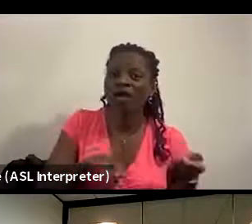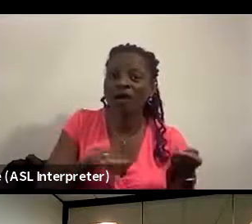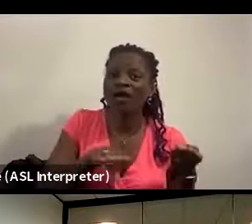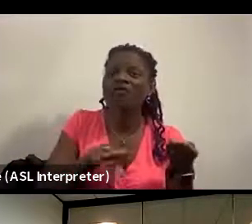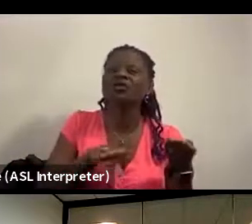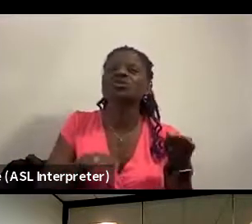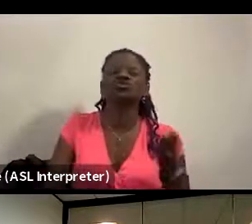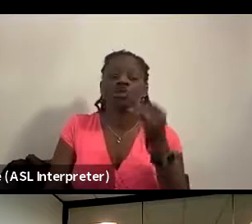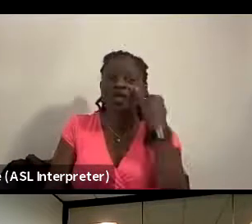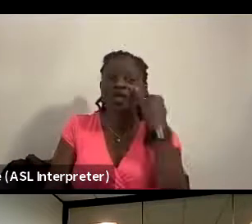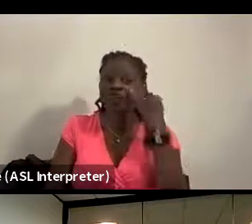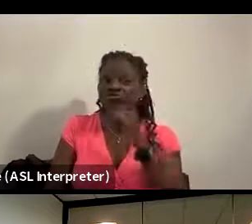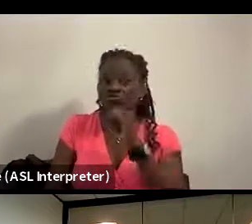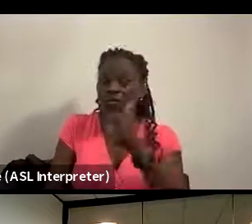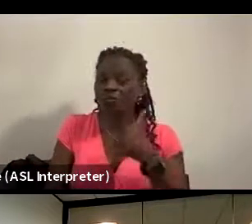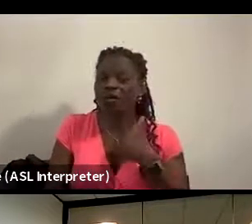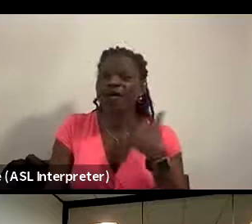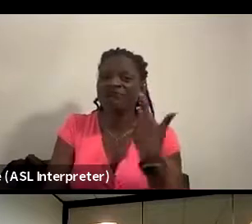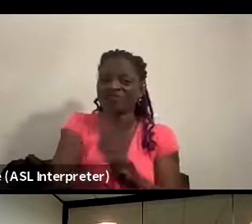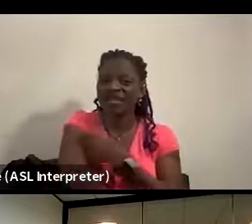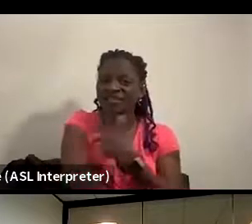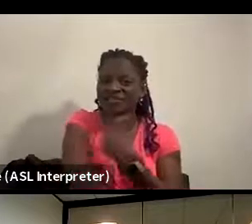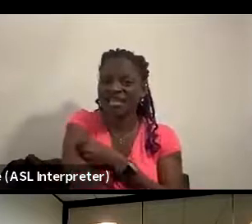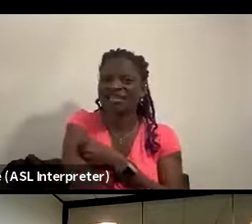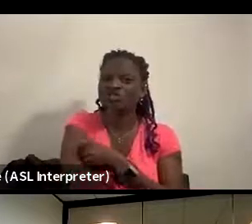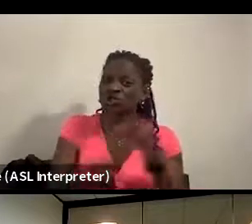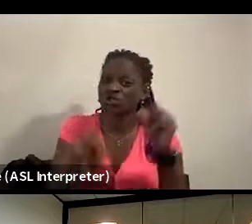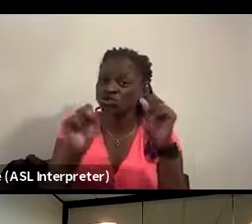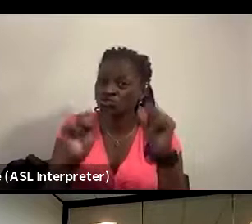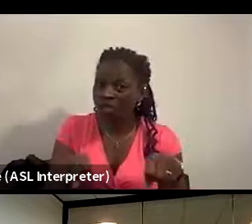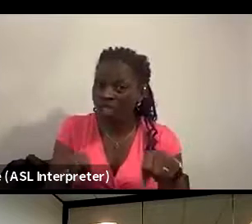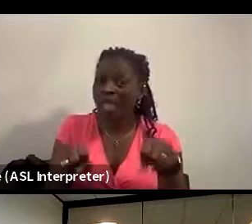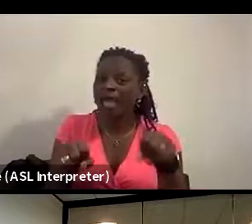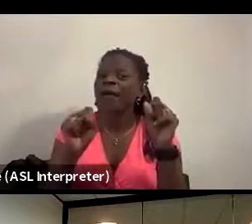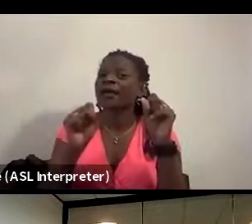So actually really liked the fact that all these folks who might have tested positive